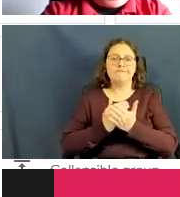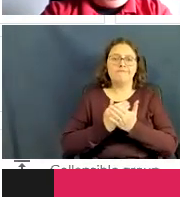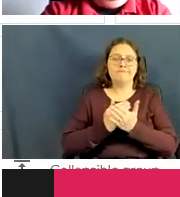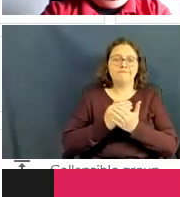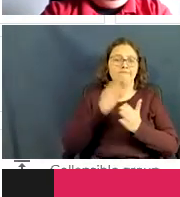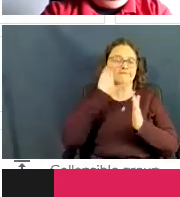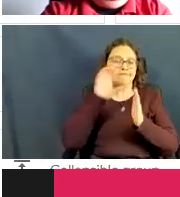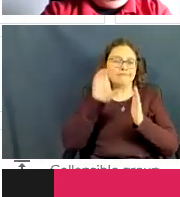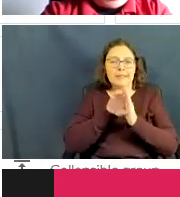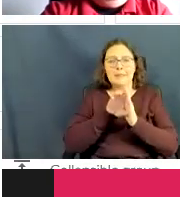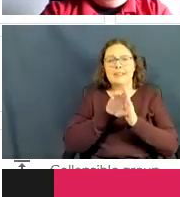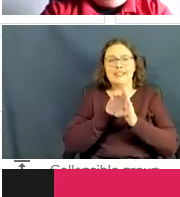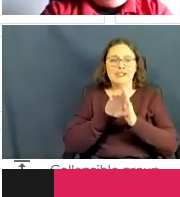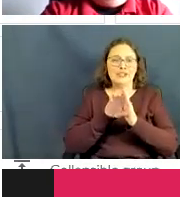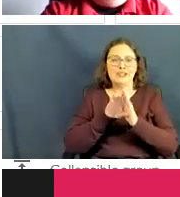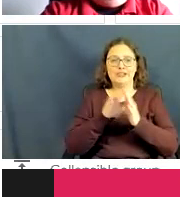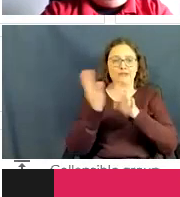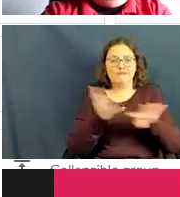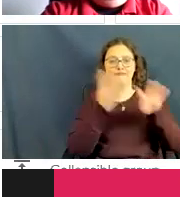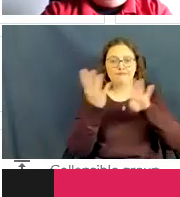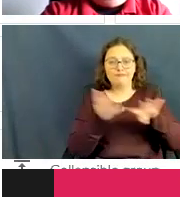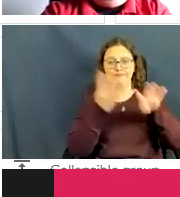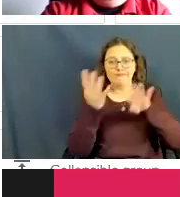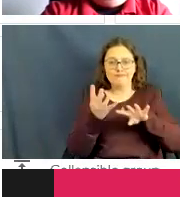something. That's okay, it's okay.